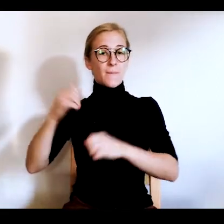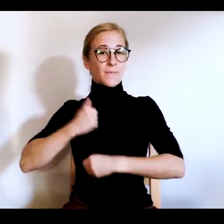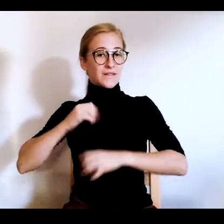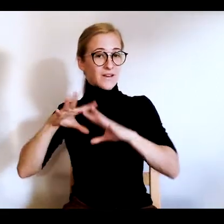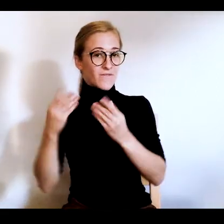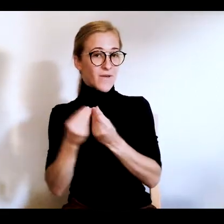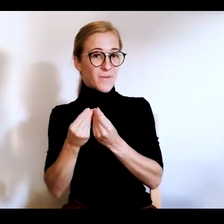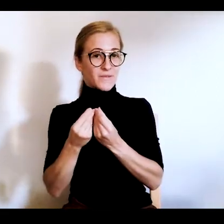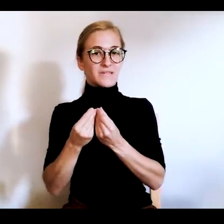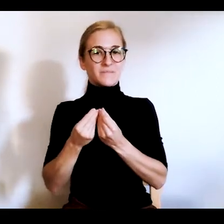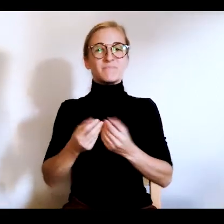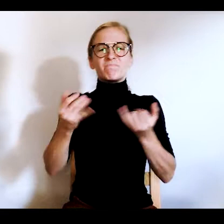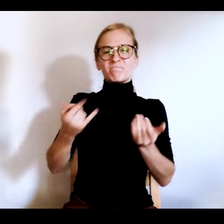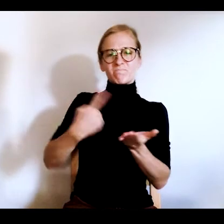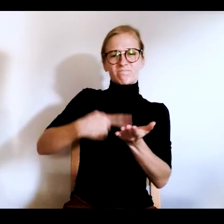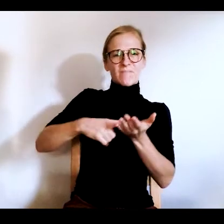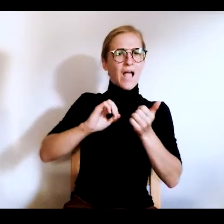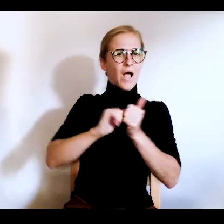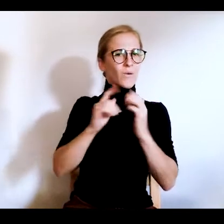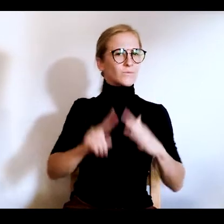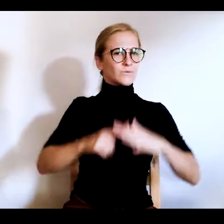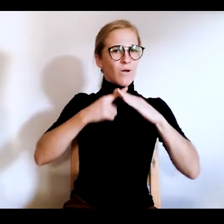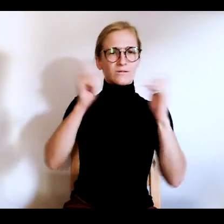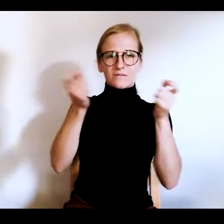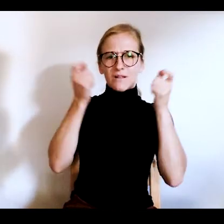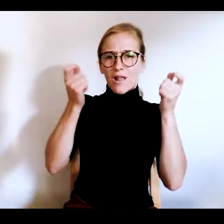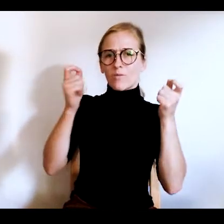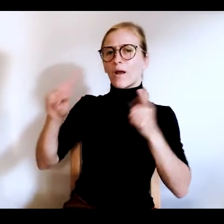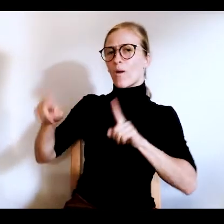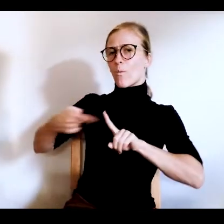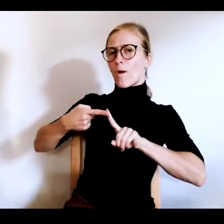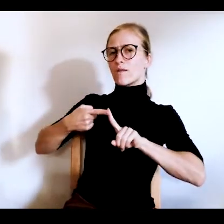Let’s start by discussing how and when this month began to be celebrated.